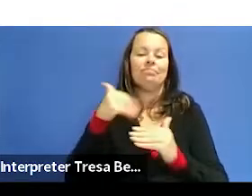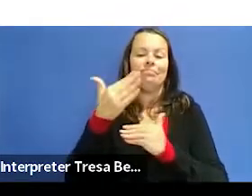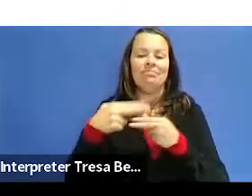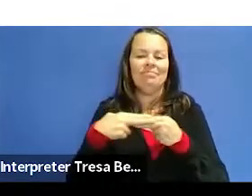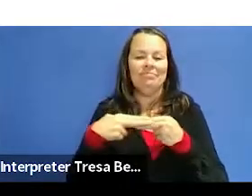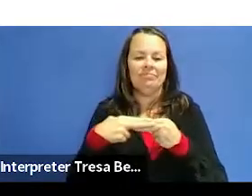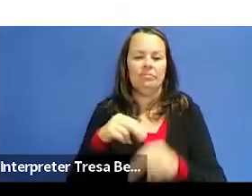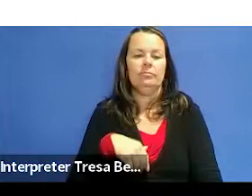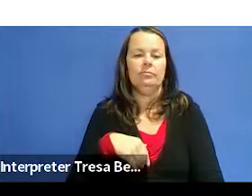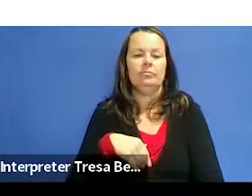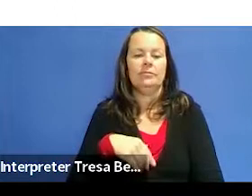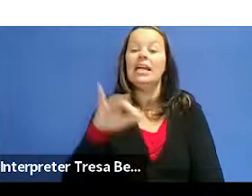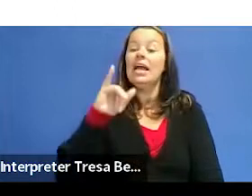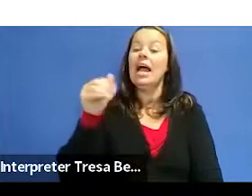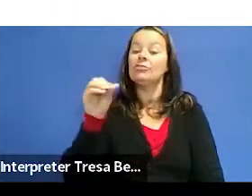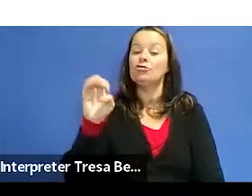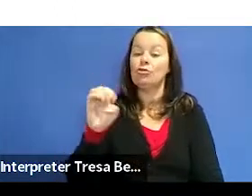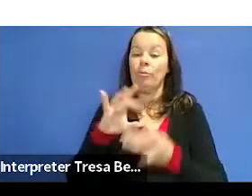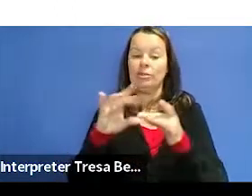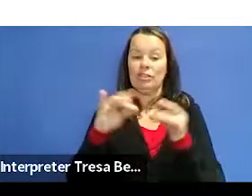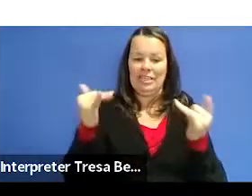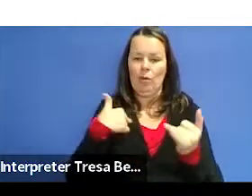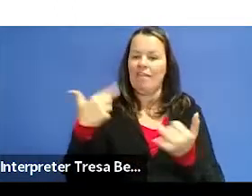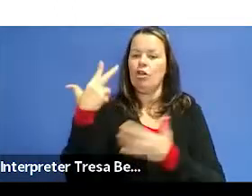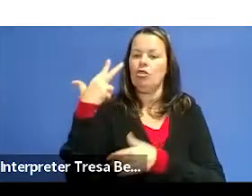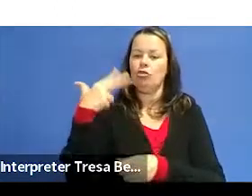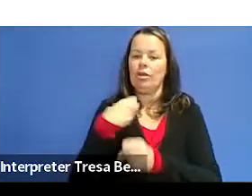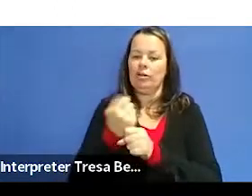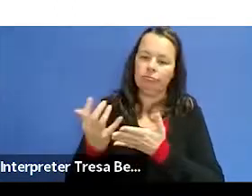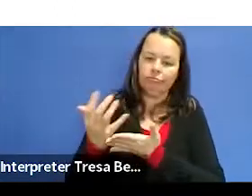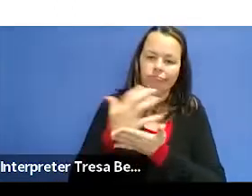As Joe mentioned again, we now have three years worth of data to compare side by side.